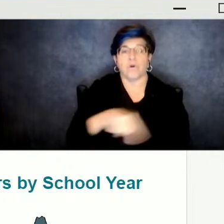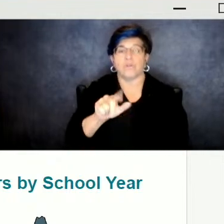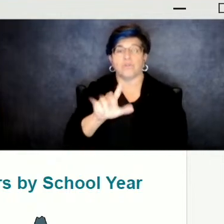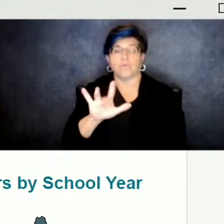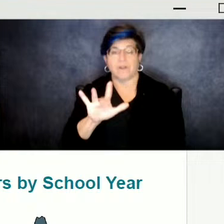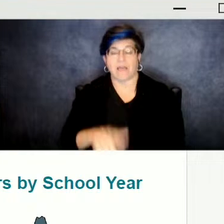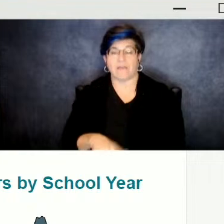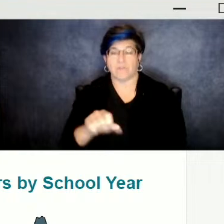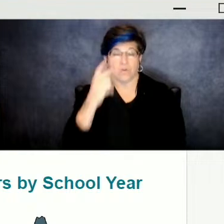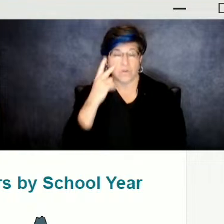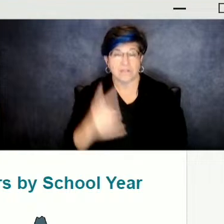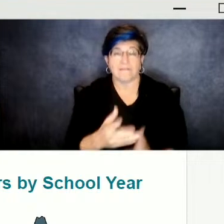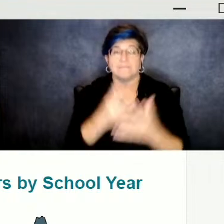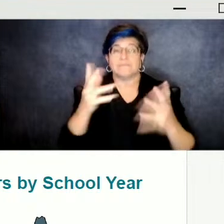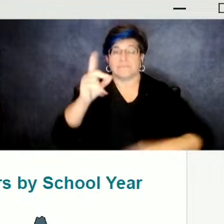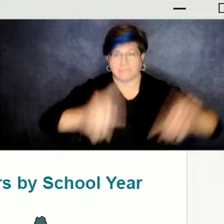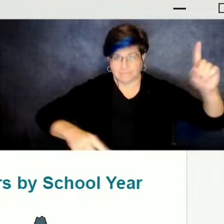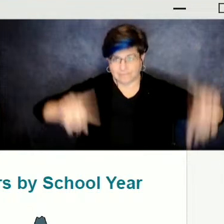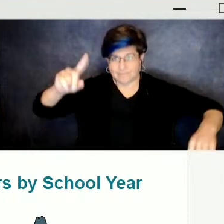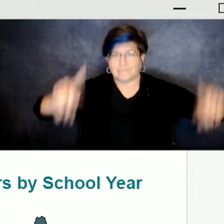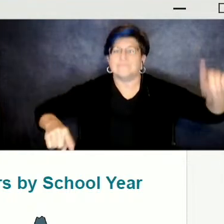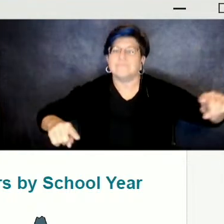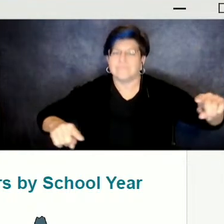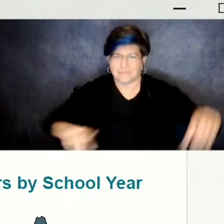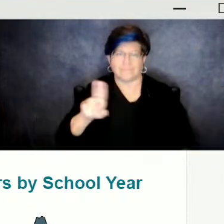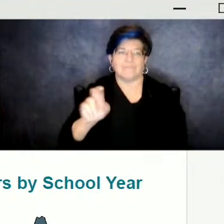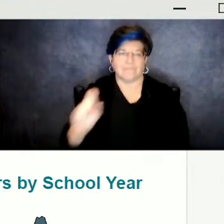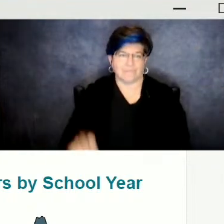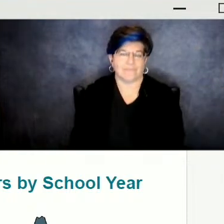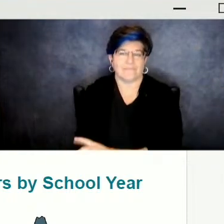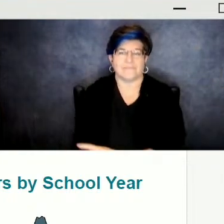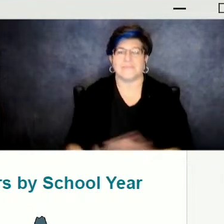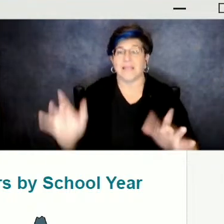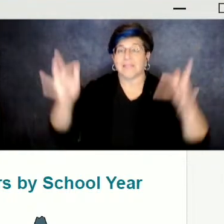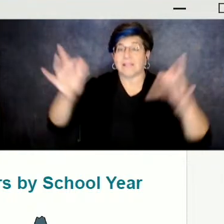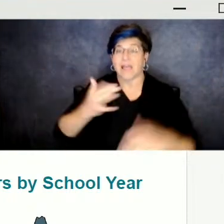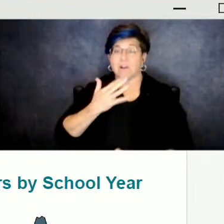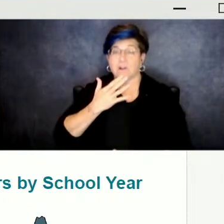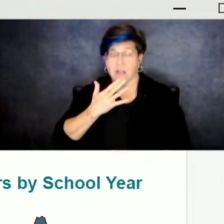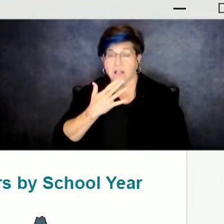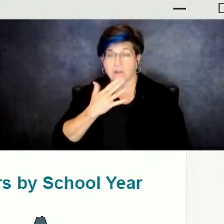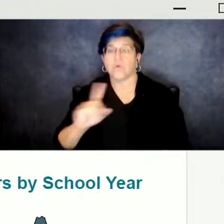THE 2024 TO 2025 SCHOOL YEAR AND YOU CAN SEE THAT THERE'S A